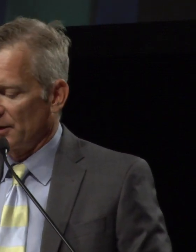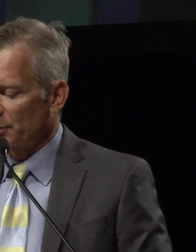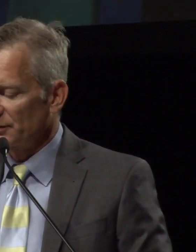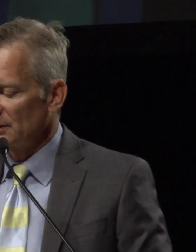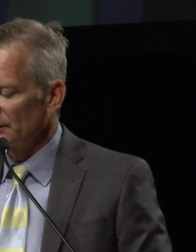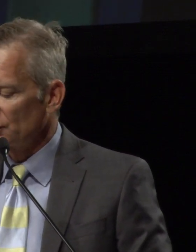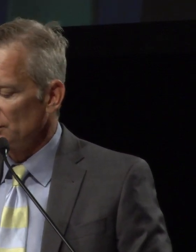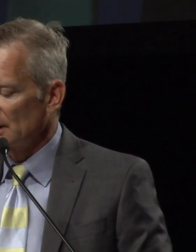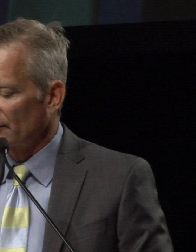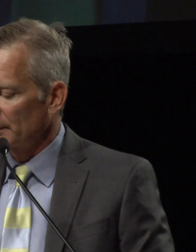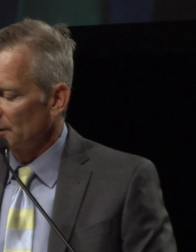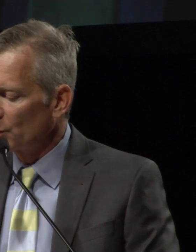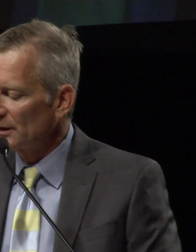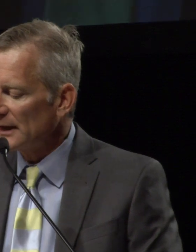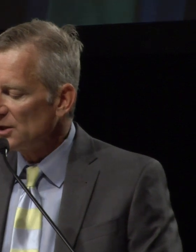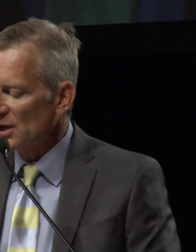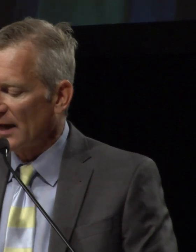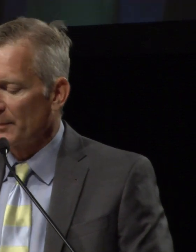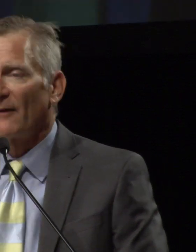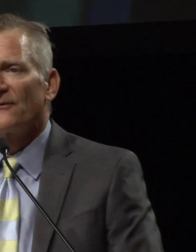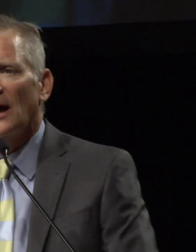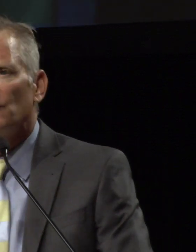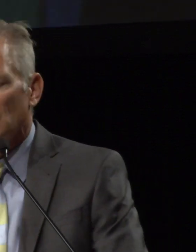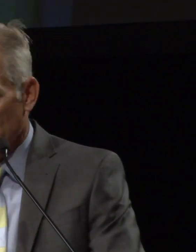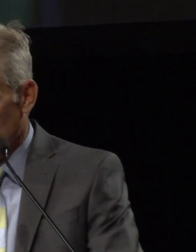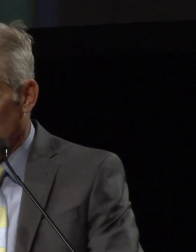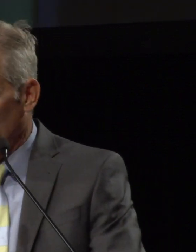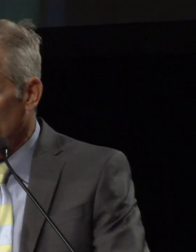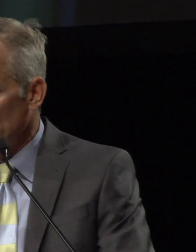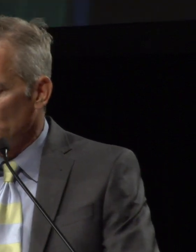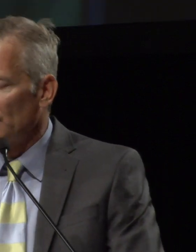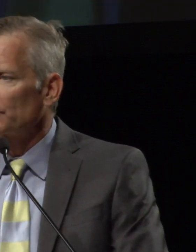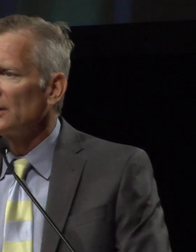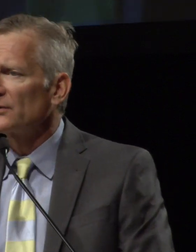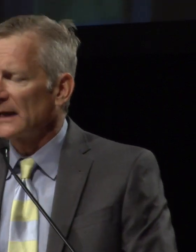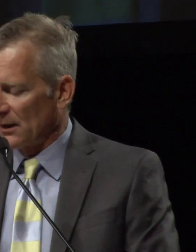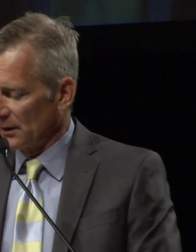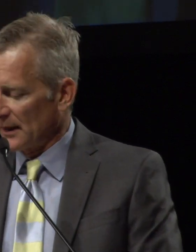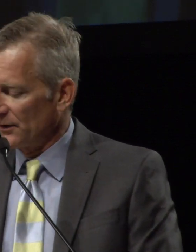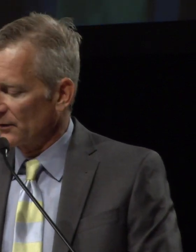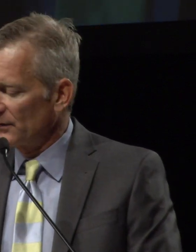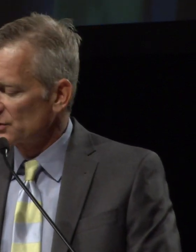THE PRESIDENT OF STUDENT GOVERNMENT WILL EACH HAVE ABOUT FIVE MINUTES TO WELCOME YOU AND BRIEFLY OUTLINE THEIR VISION AND